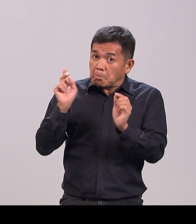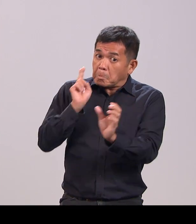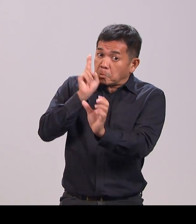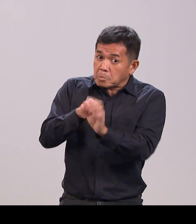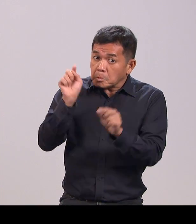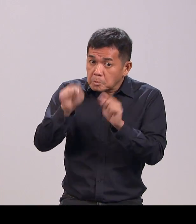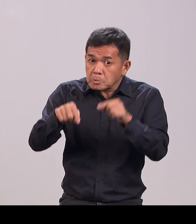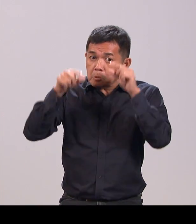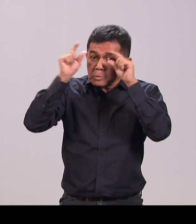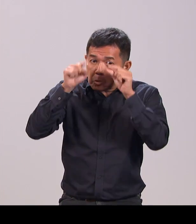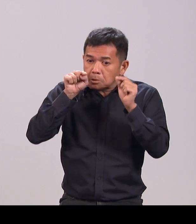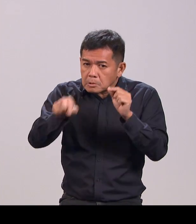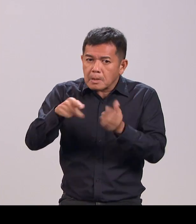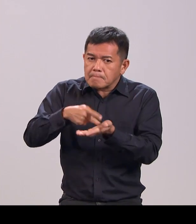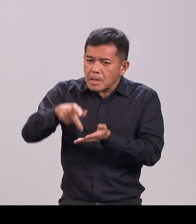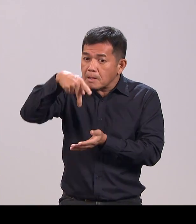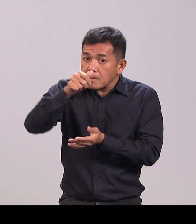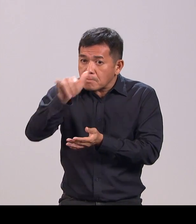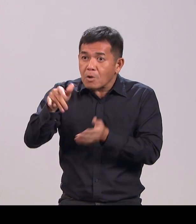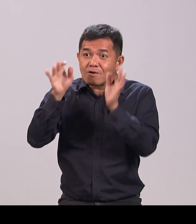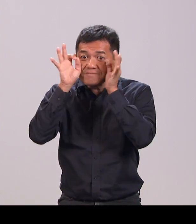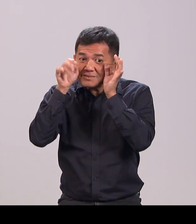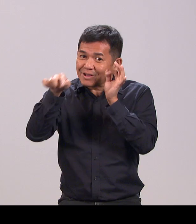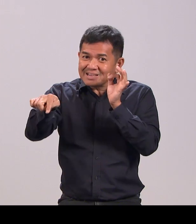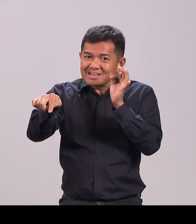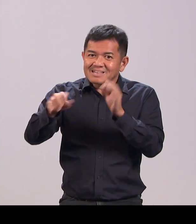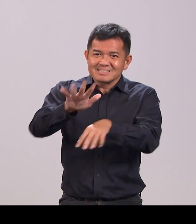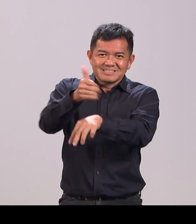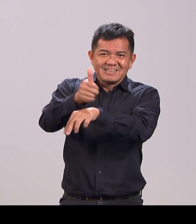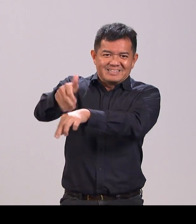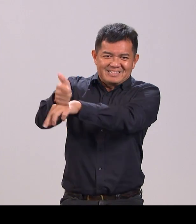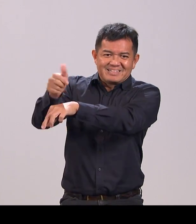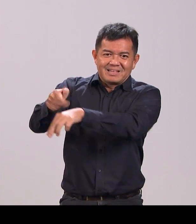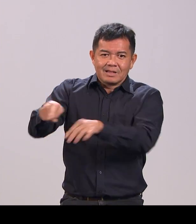Setting up engineering things here because they see promising talent and interesting start-ups.